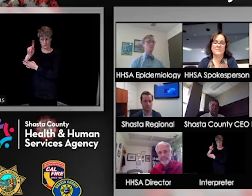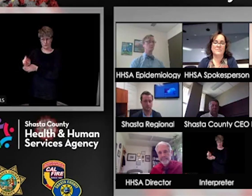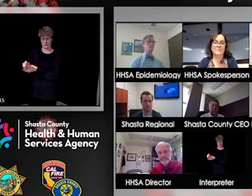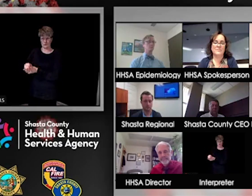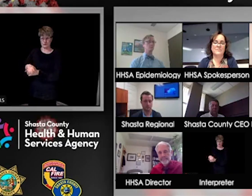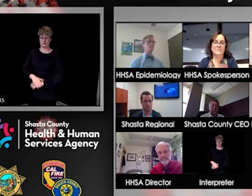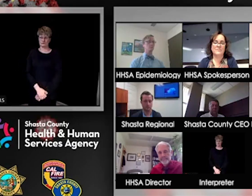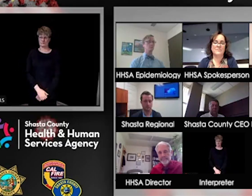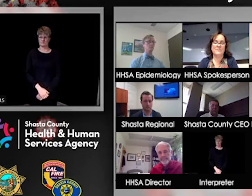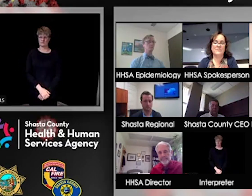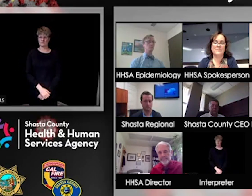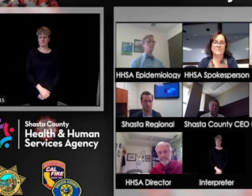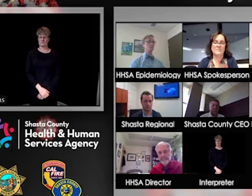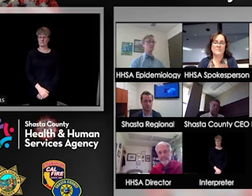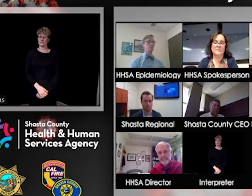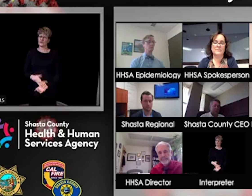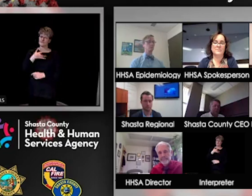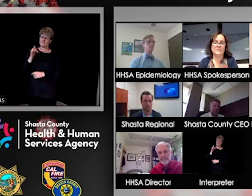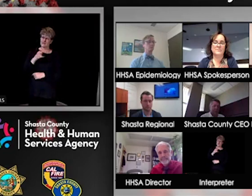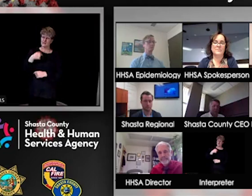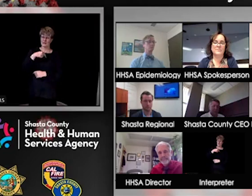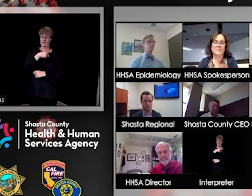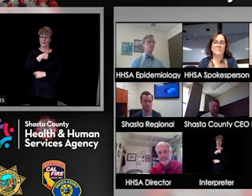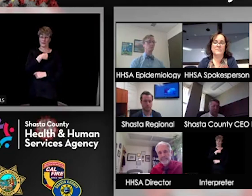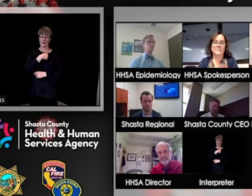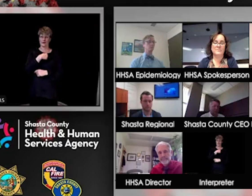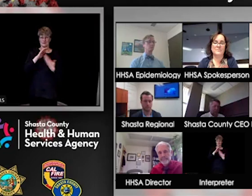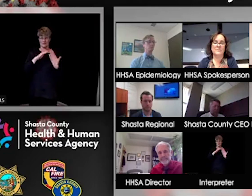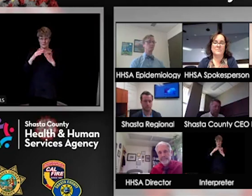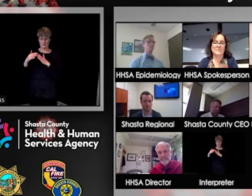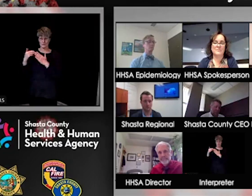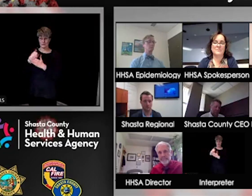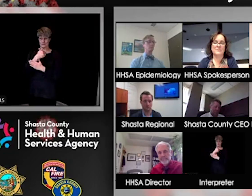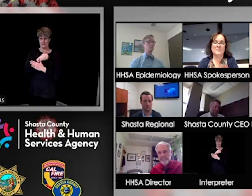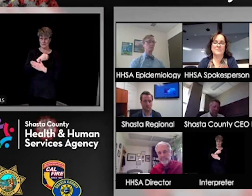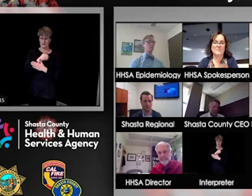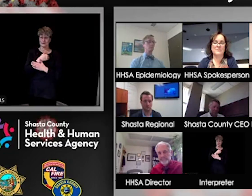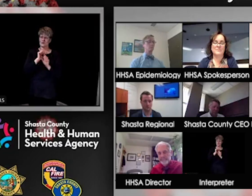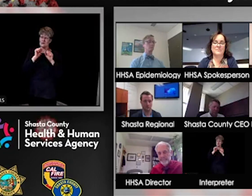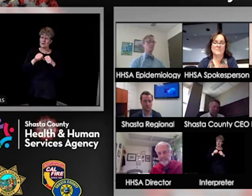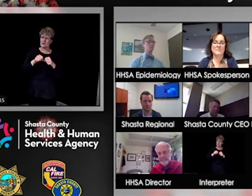we have this surge or not, and whether the hospital may overload, does the community